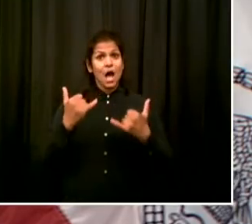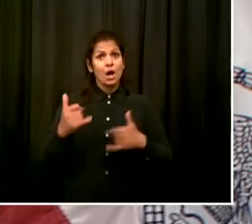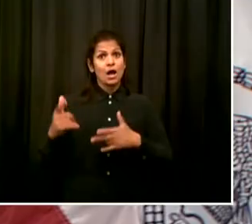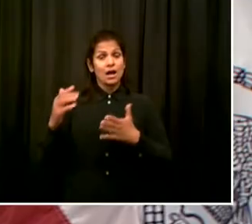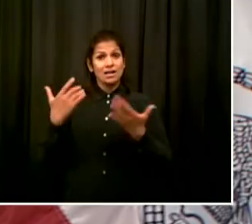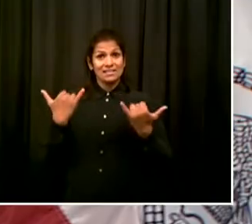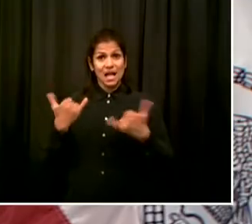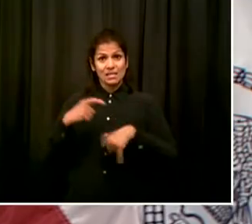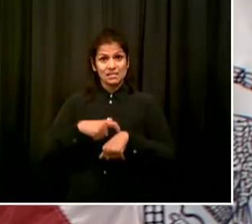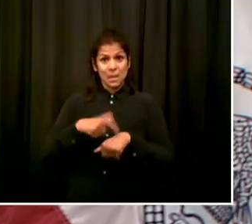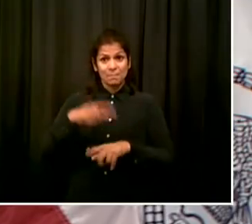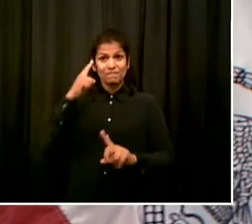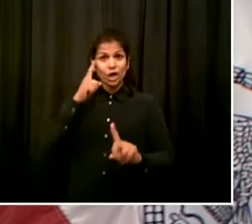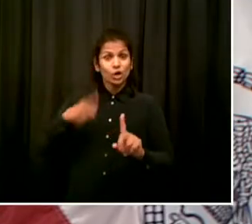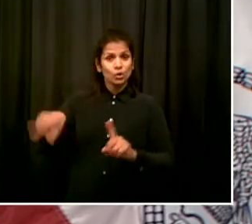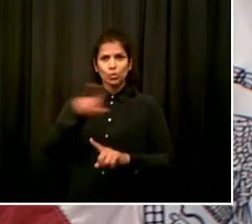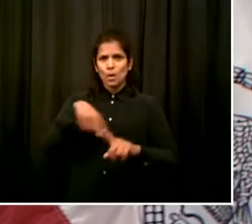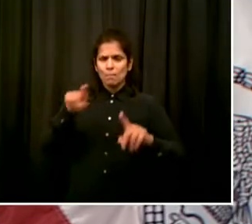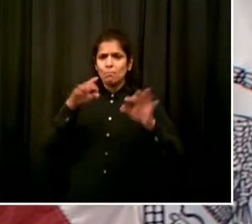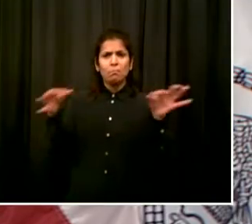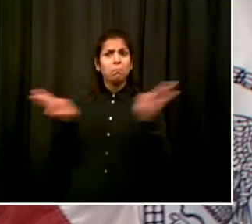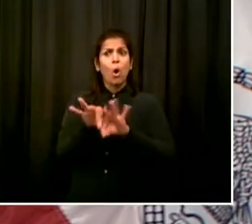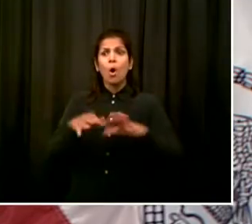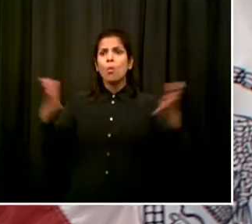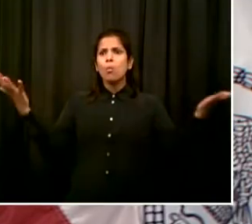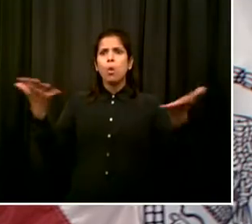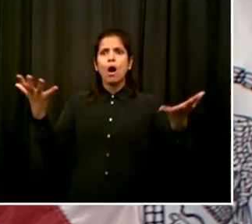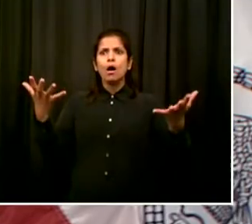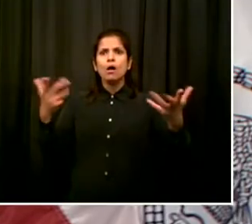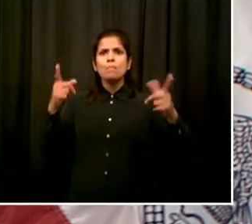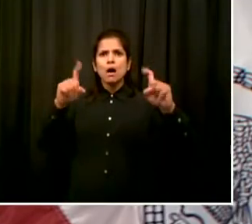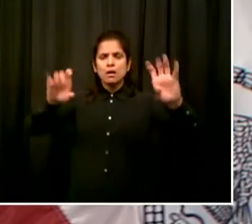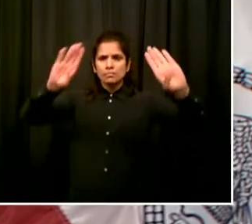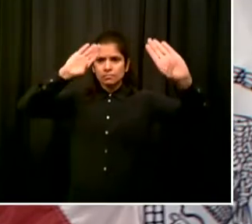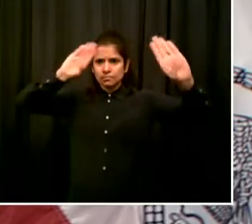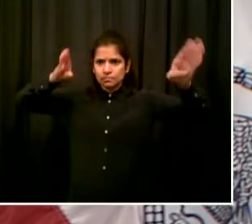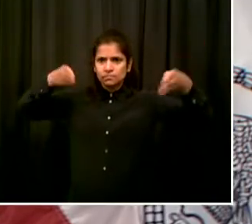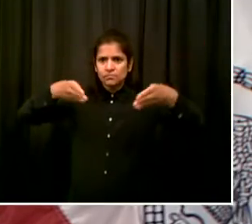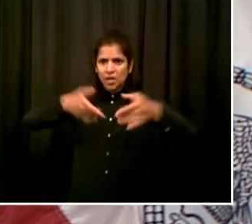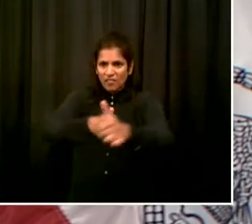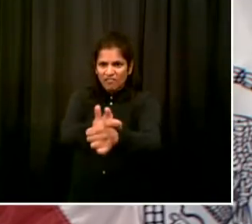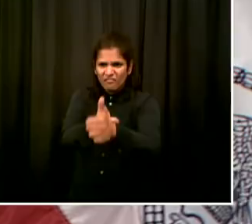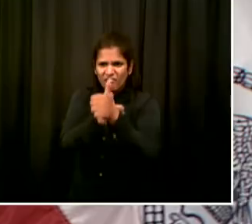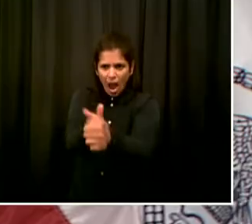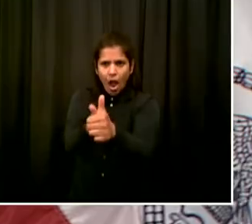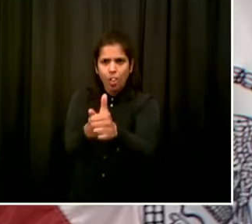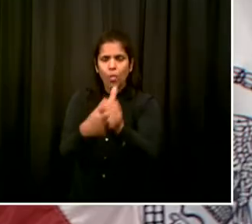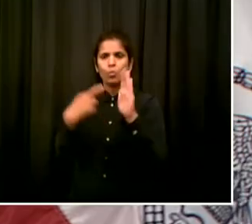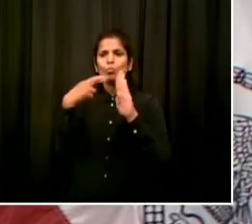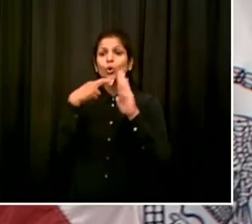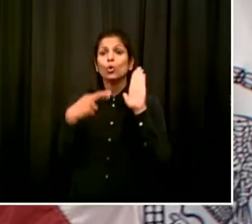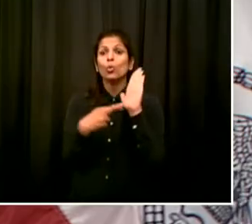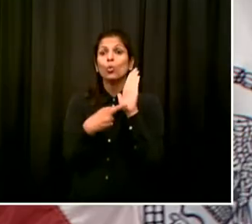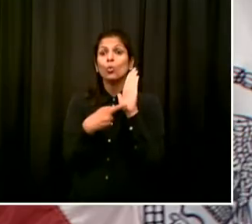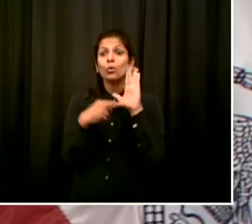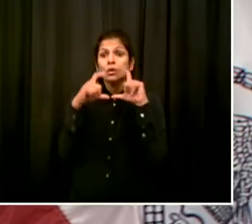THINGS THE RIGHT WAY FOR HER PEOPLE. THIS IS THE MOMENT FOR EVERYONE TO BE REAL FOCUSED AND TO ORWK